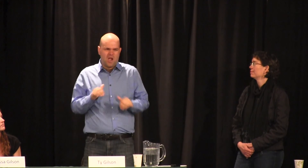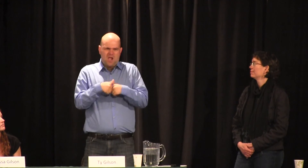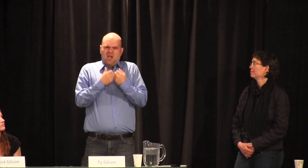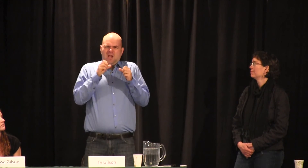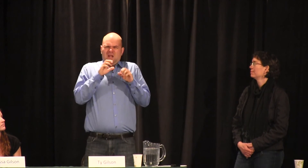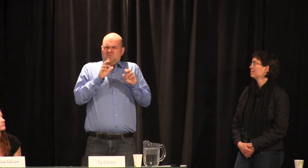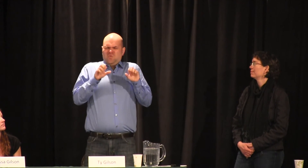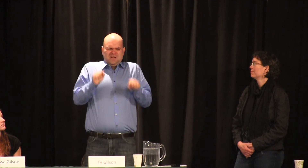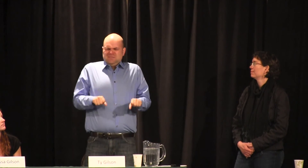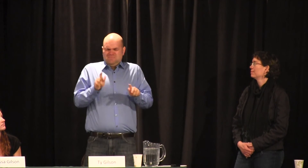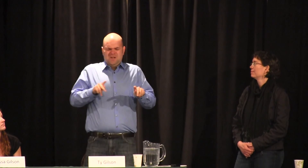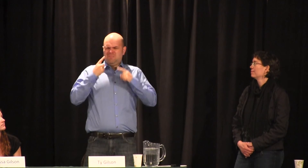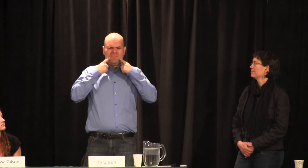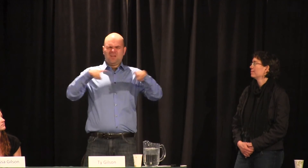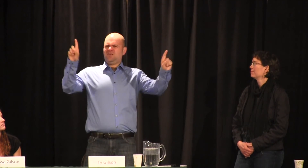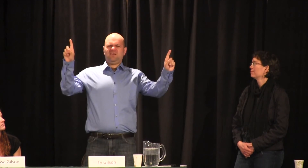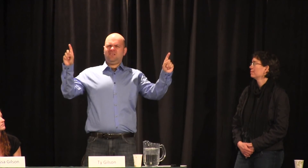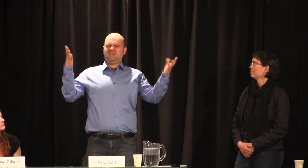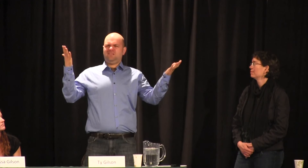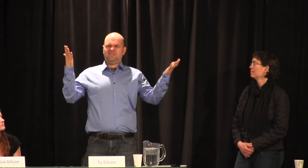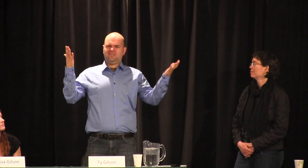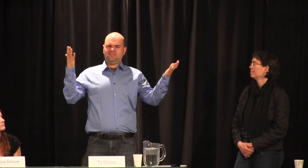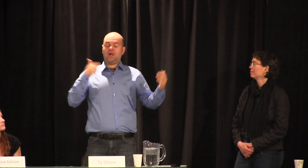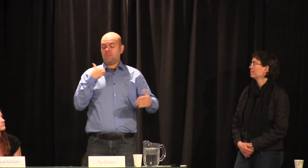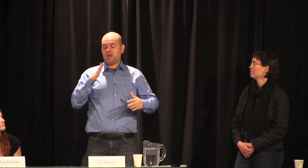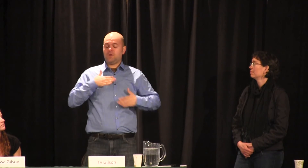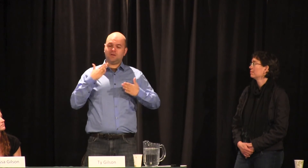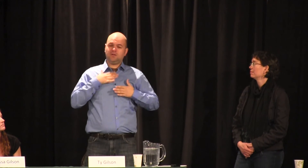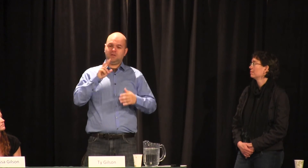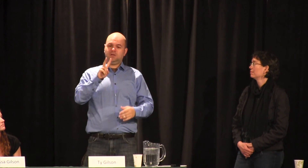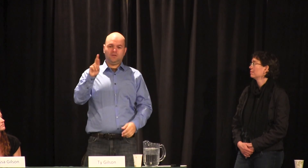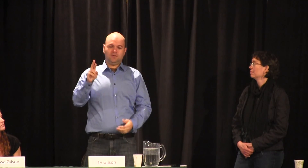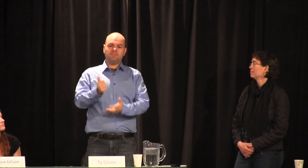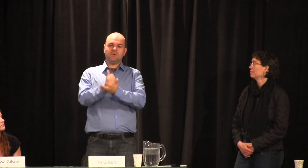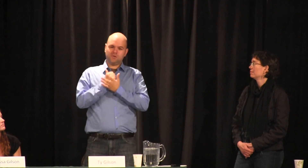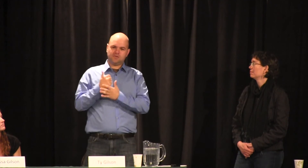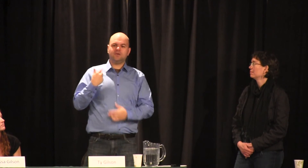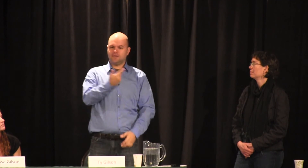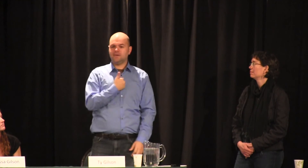that they require all of these different experiences and that you aren't gonna have them. And then you don't know what you need to succeed,